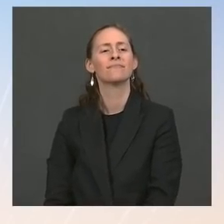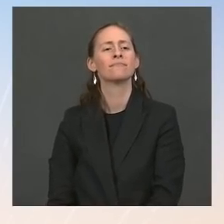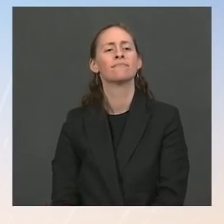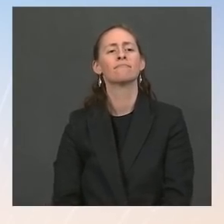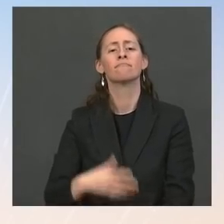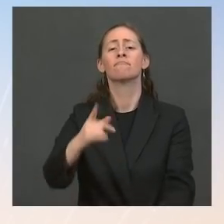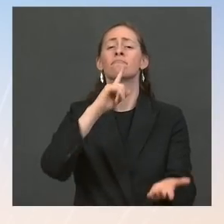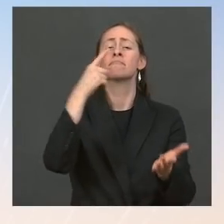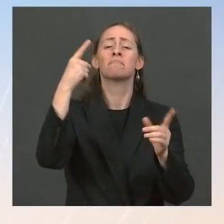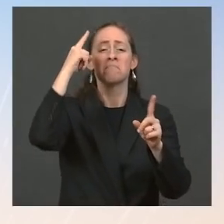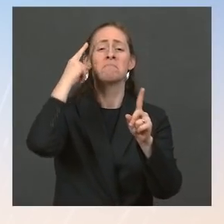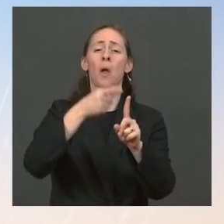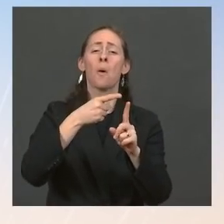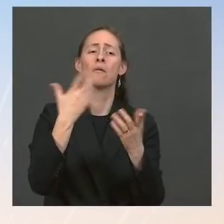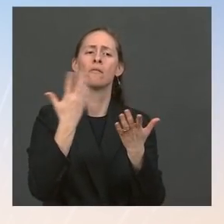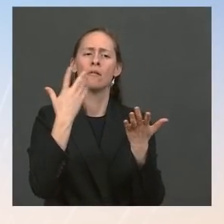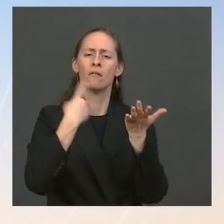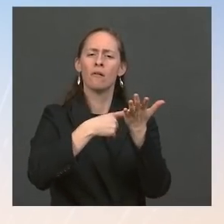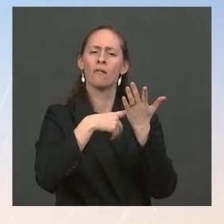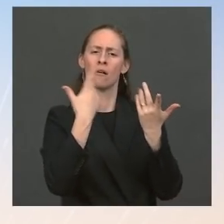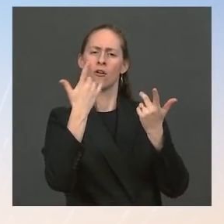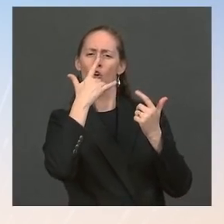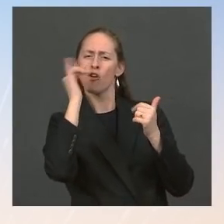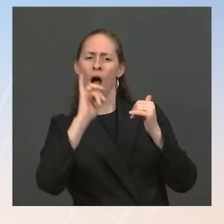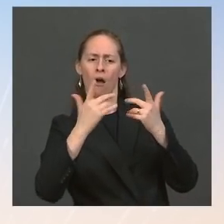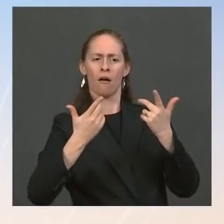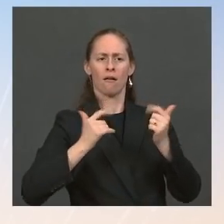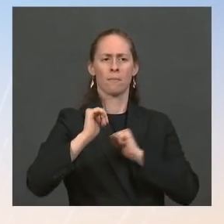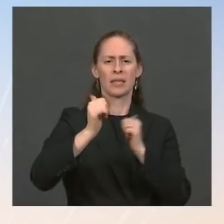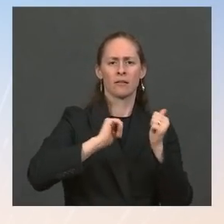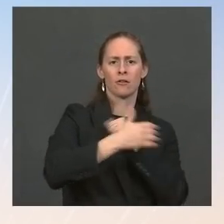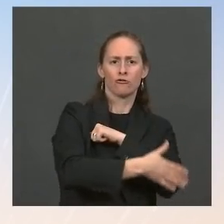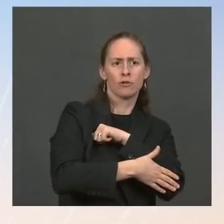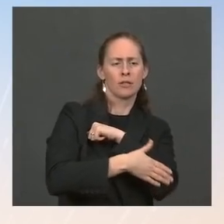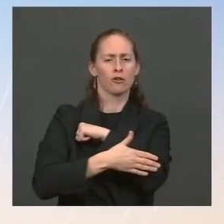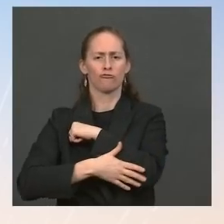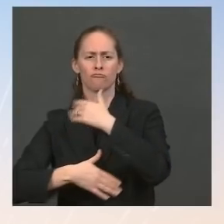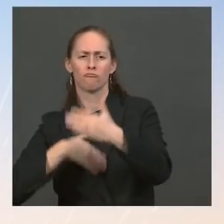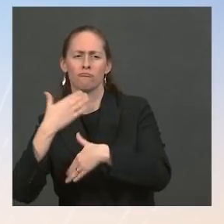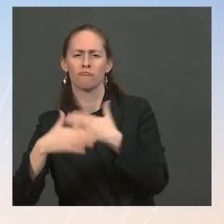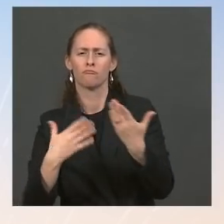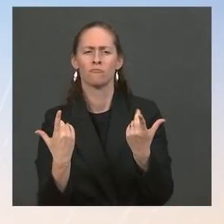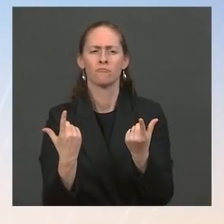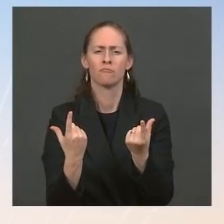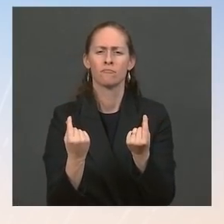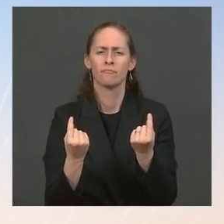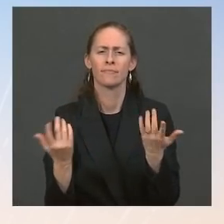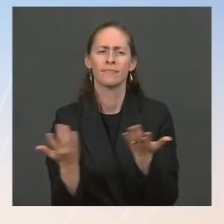in a way that reflects our interests and values, insists that the PRC play by the rules of the road. So, there are areas, of course,